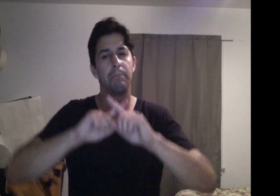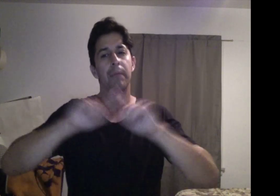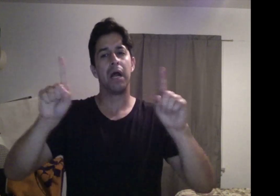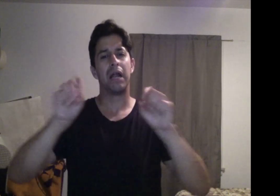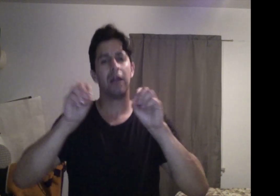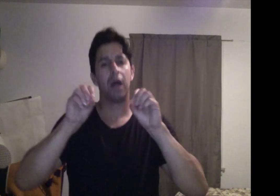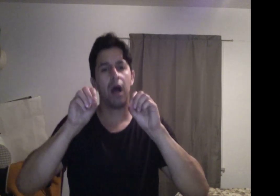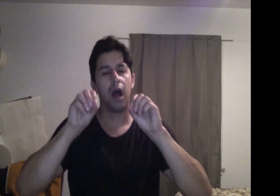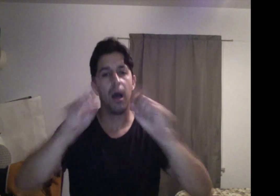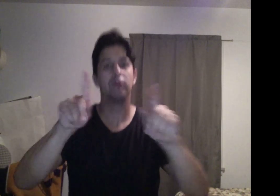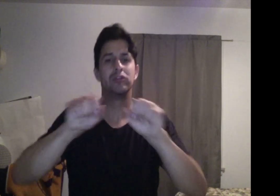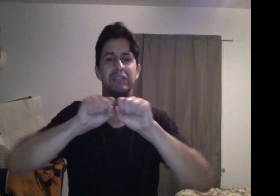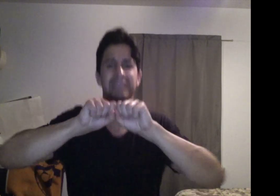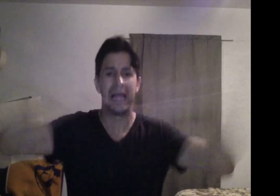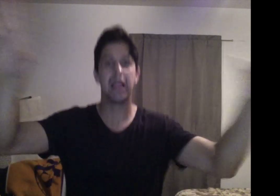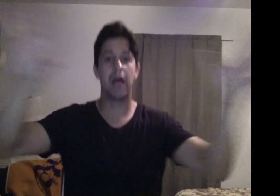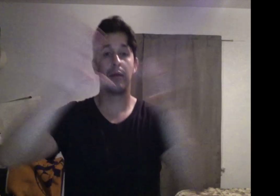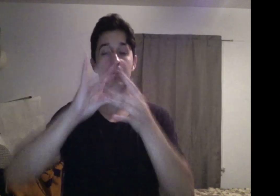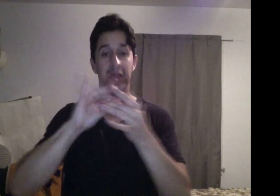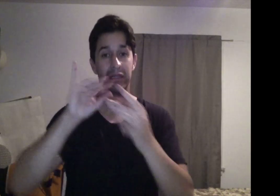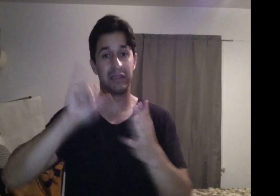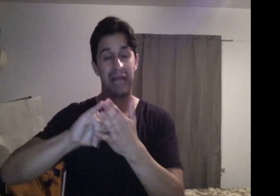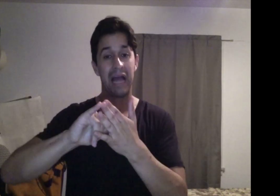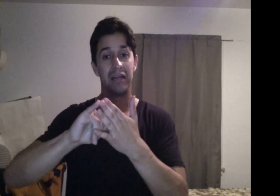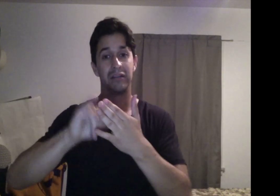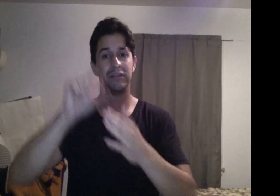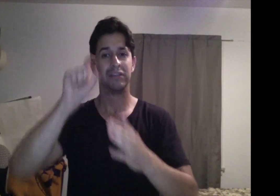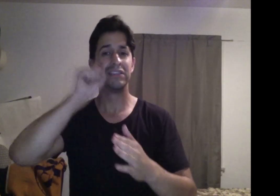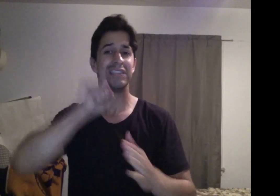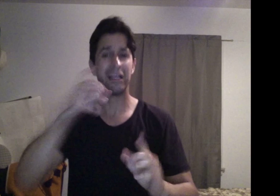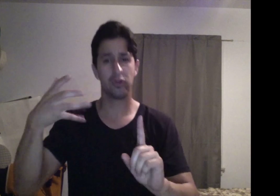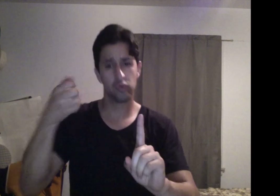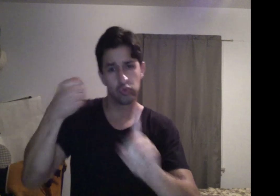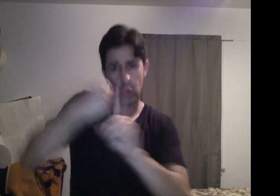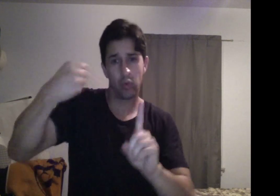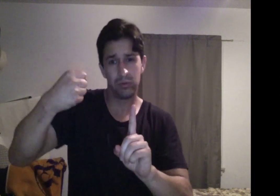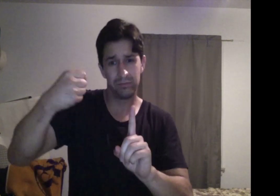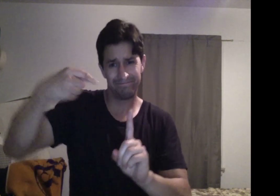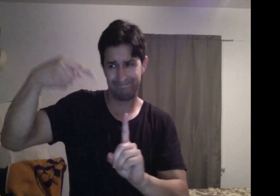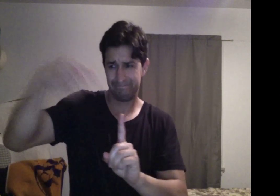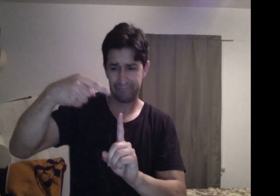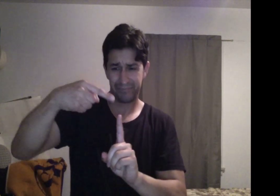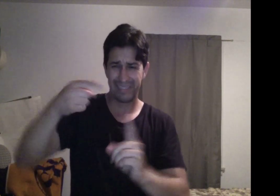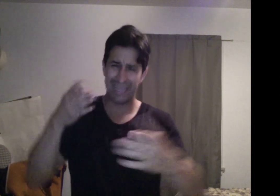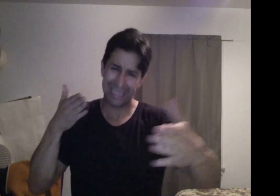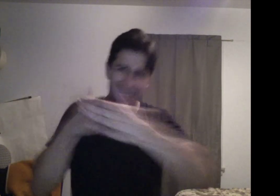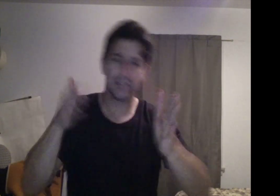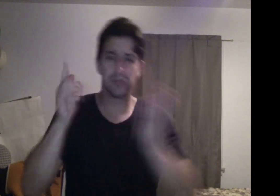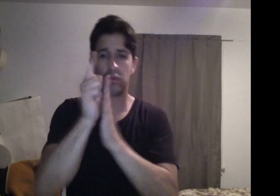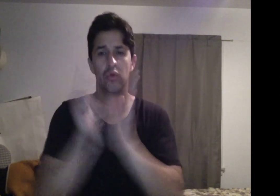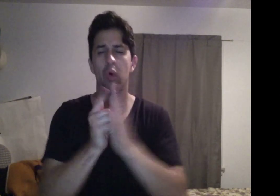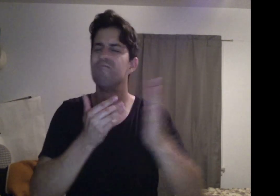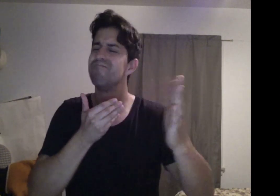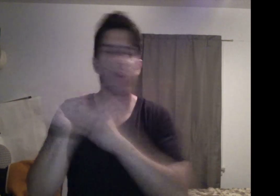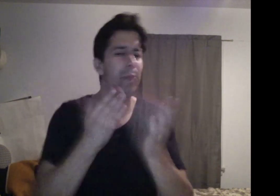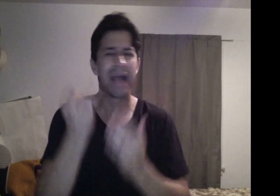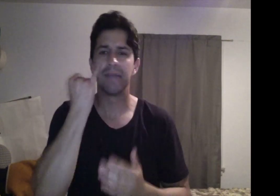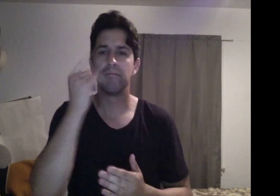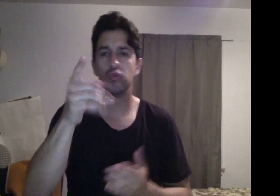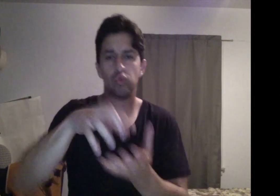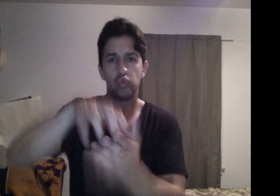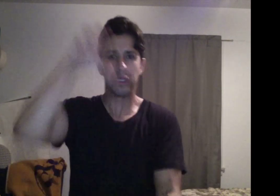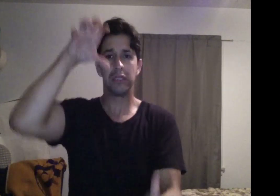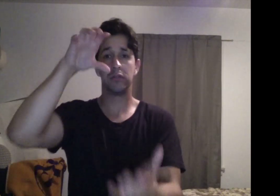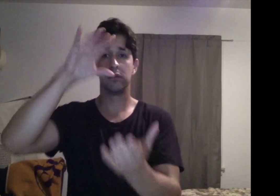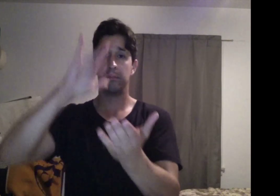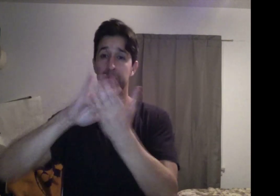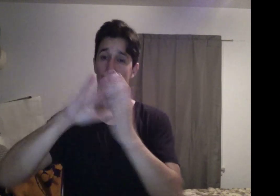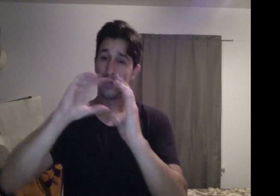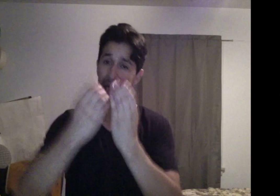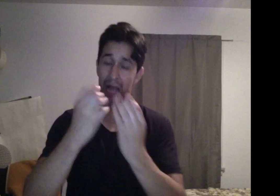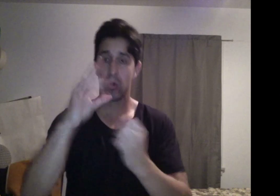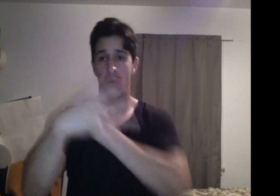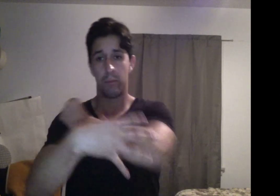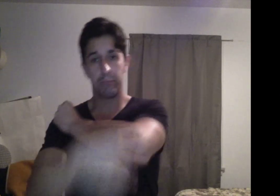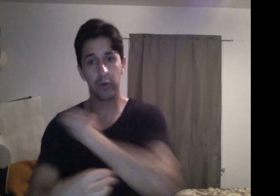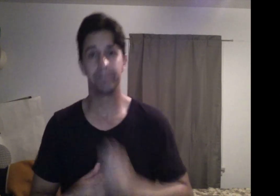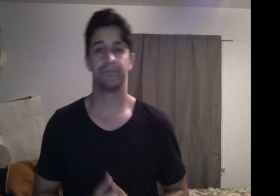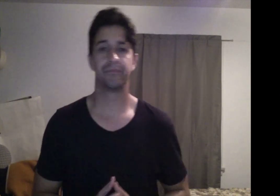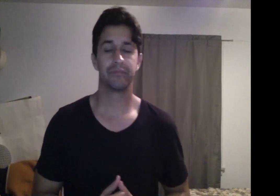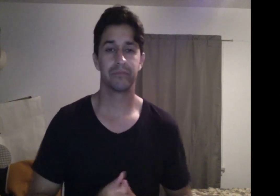but as an opportunity to send a message that sexual assault is against the law regardless of social class.